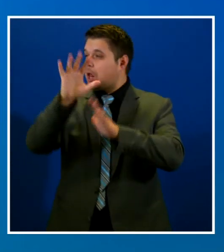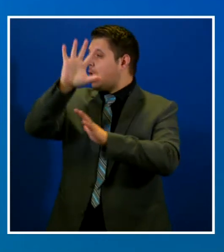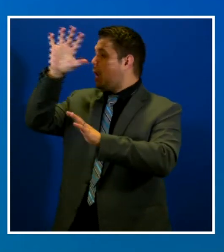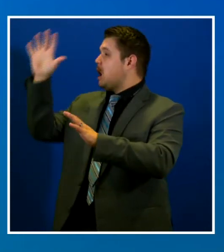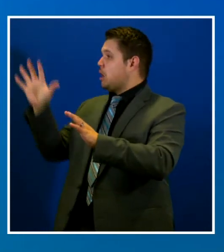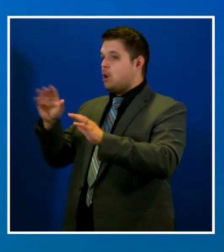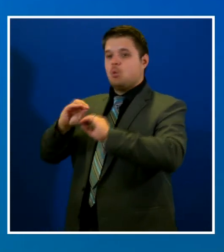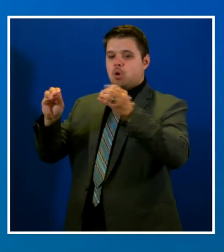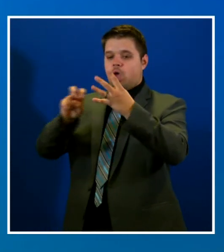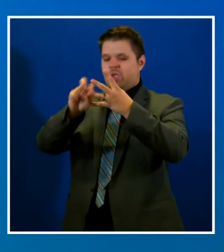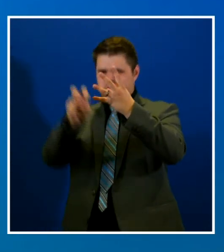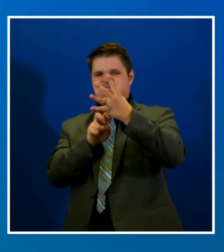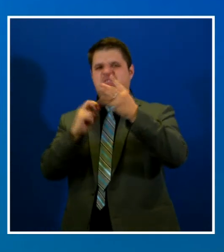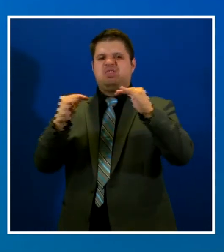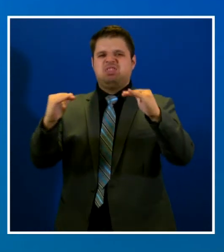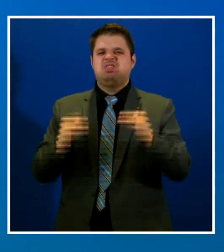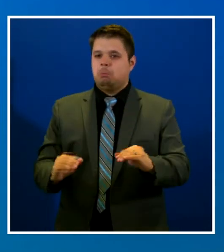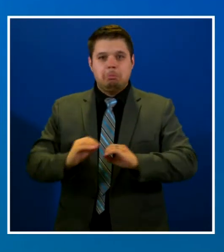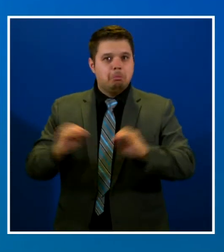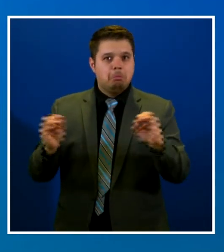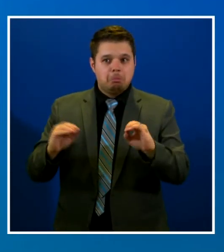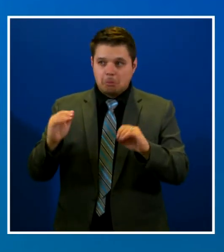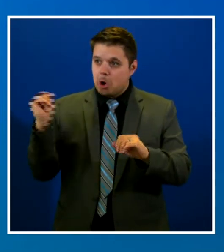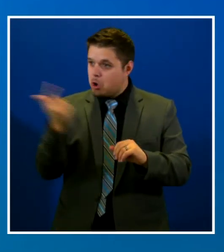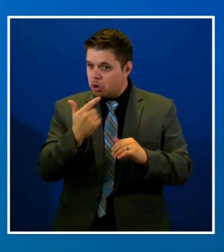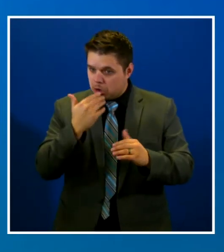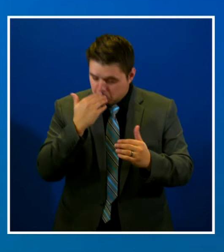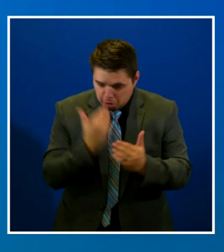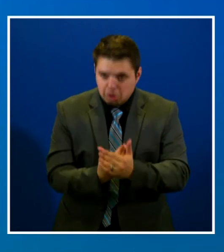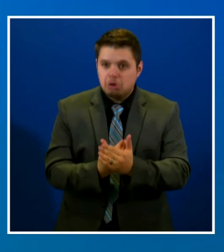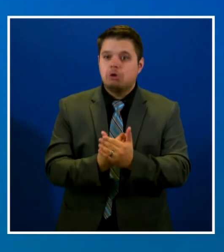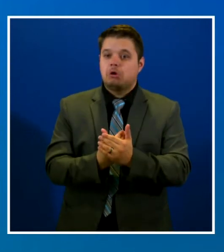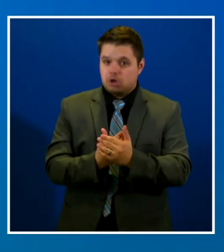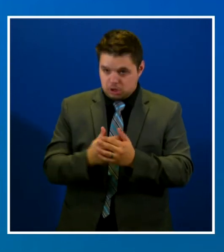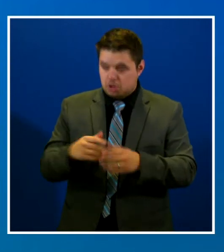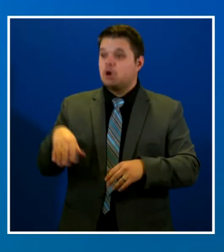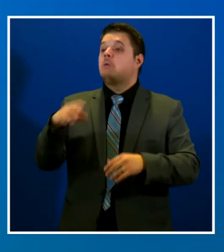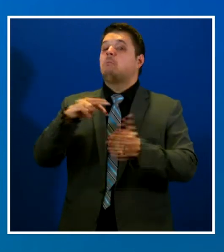can return to indoor dining at 25% capacity, outdoor social